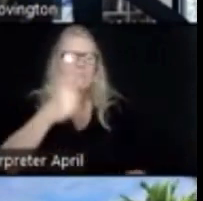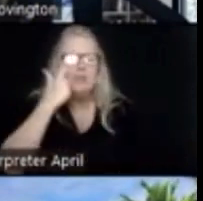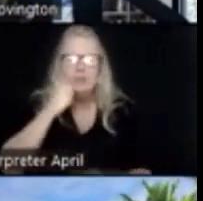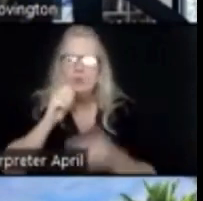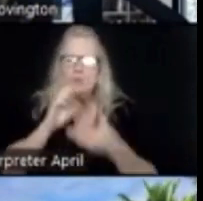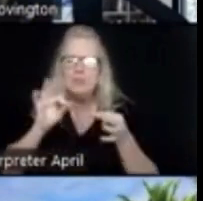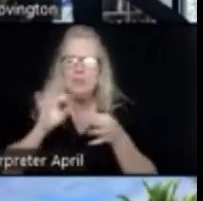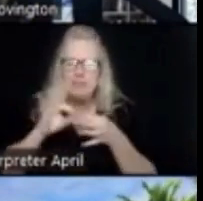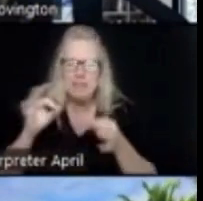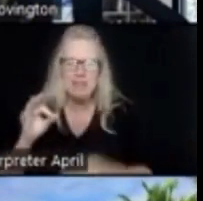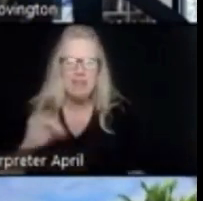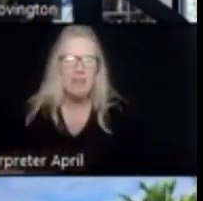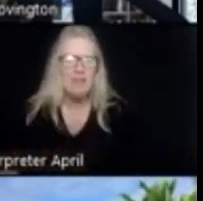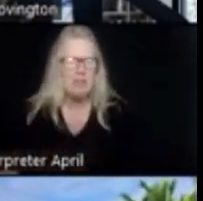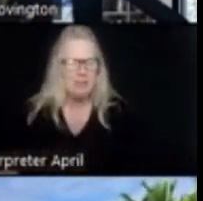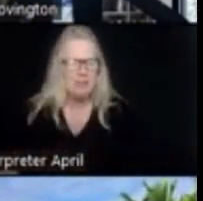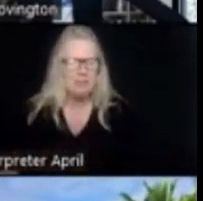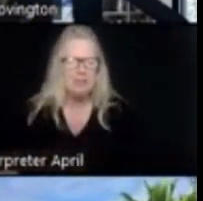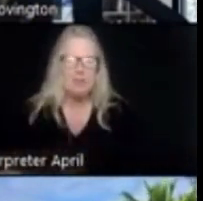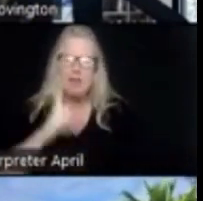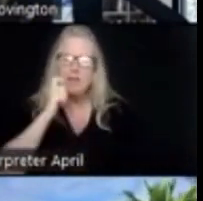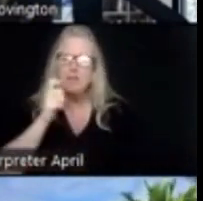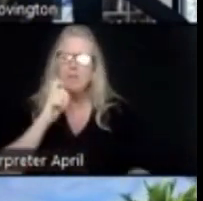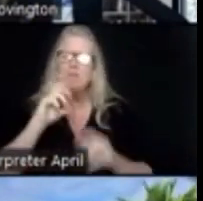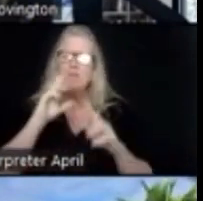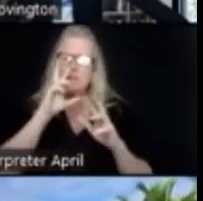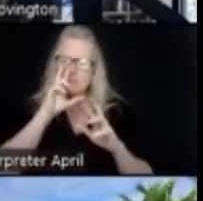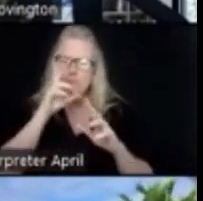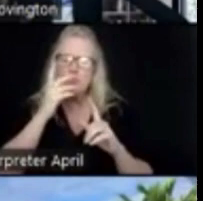WAS ABOUT BEING RESPECTFULLY DISRUPTIVE.